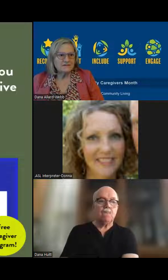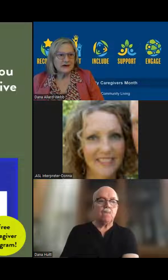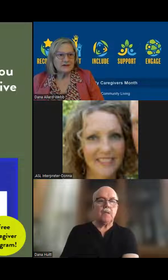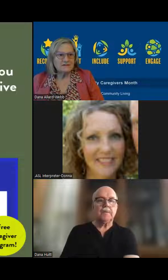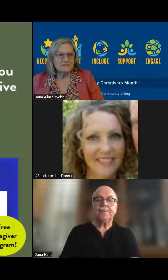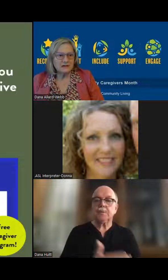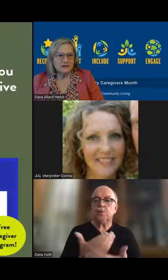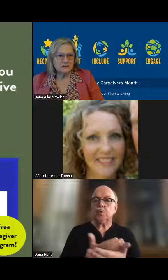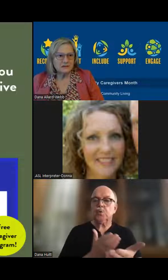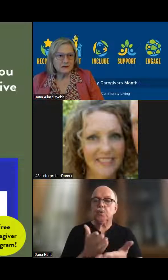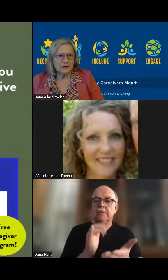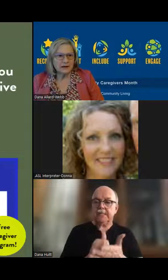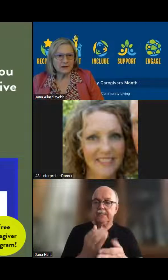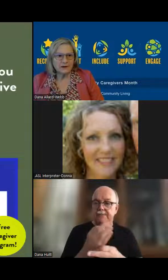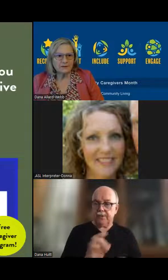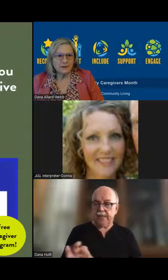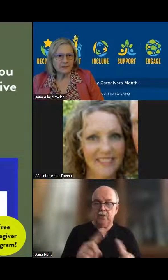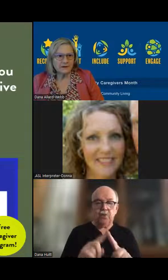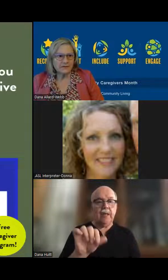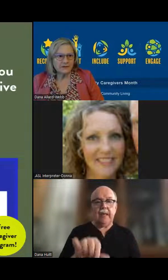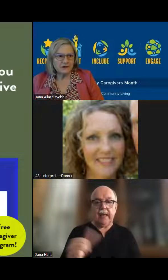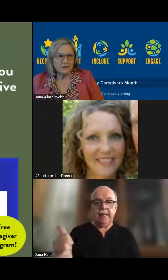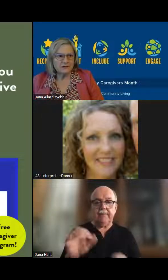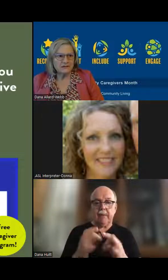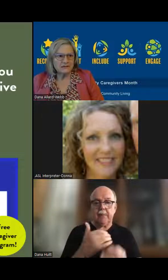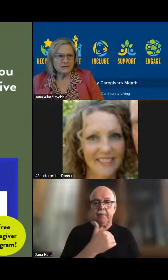s that are offered. And we're also working with